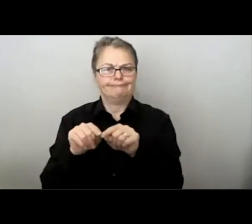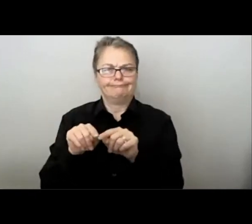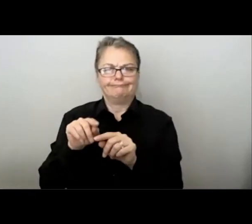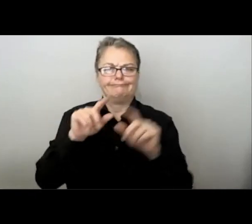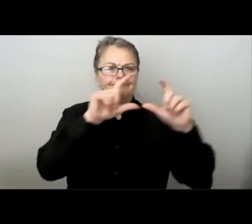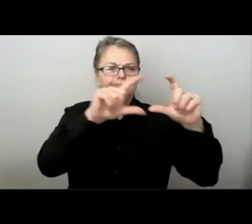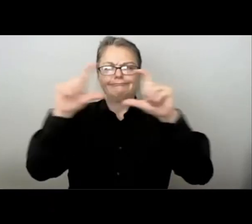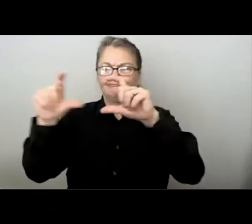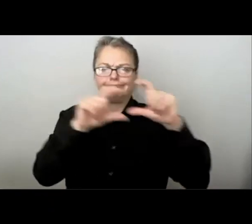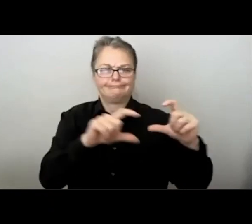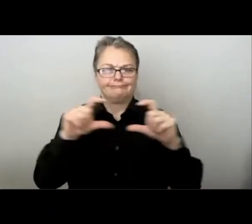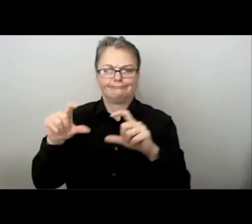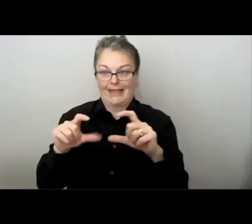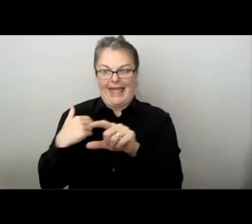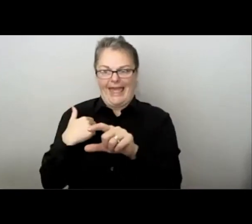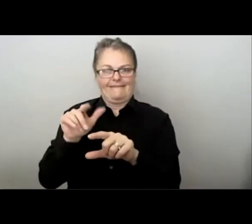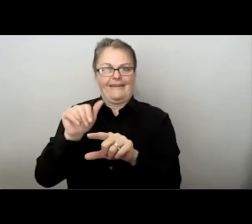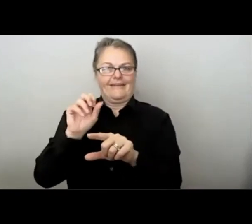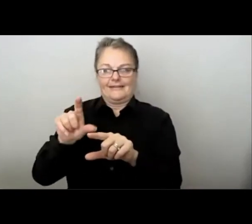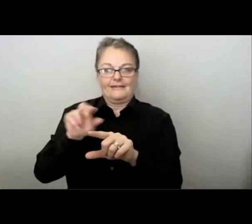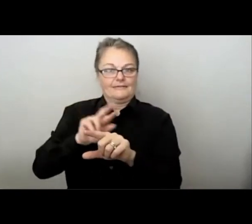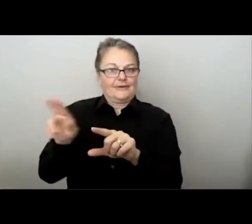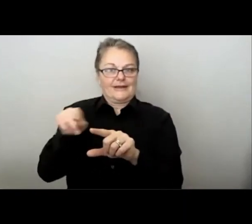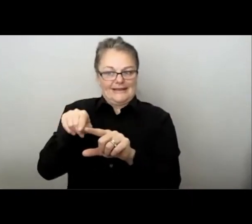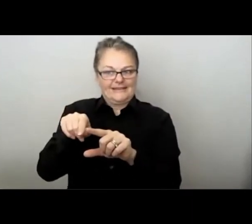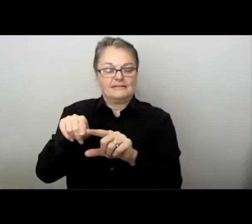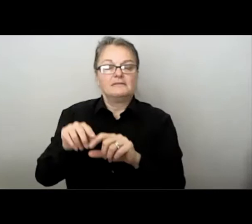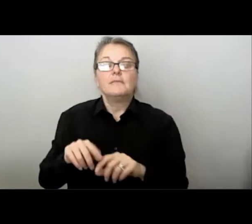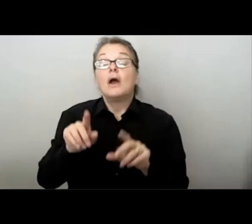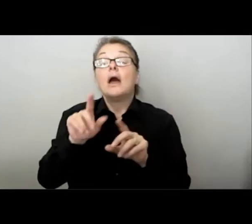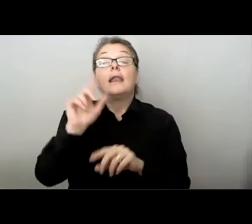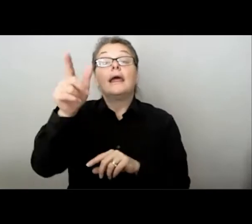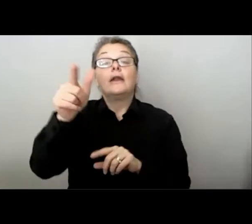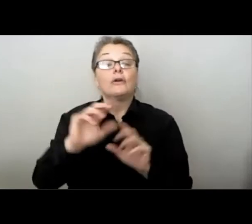THROUGHOUT TODAY'S PRESENTATION AND LATER IN THE BREAKOUT ROOMS.